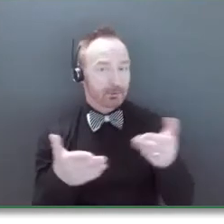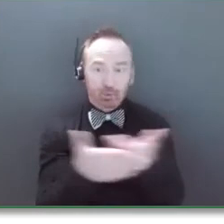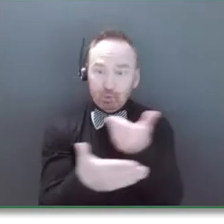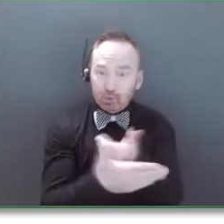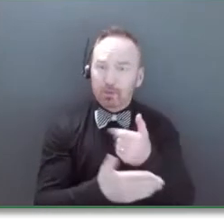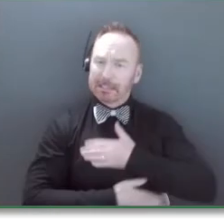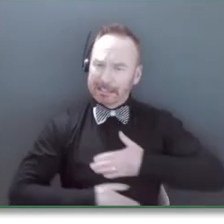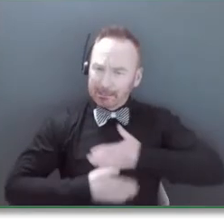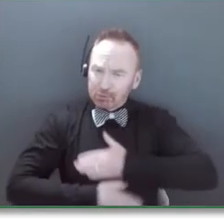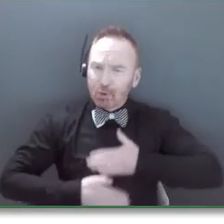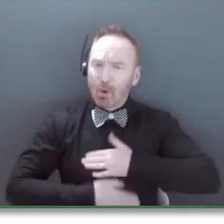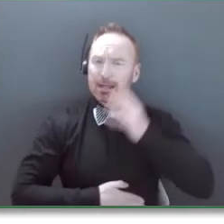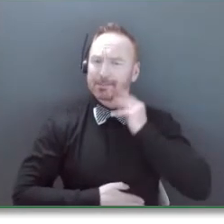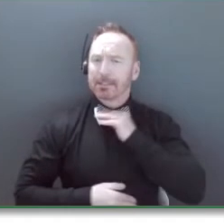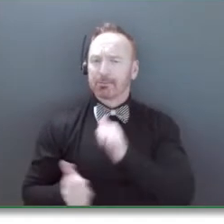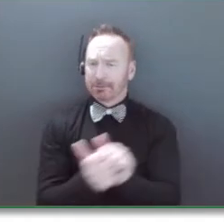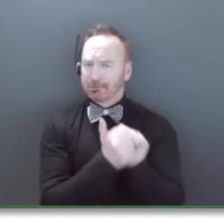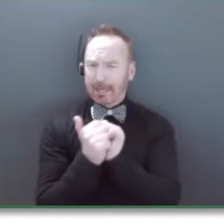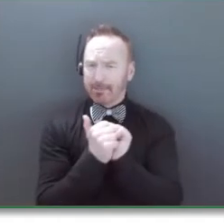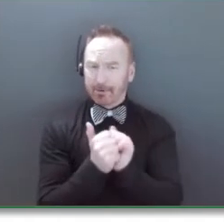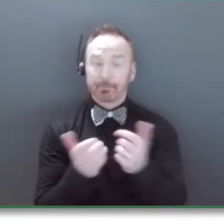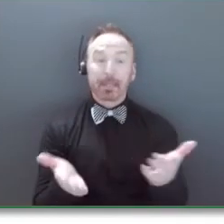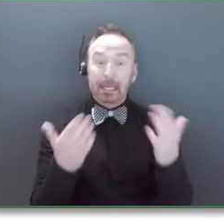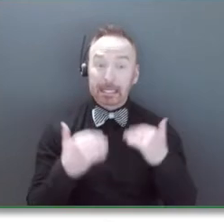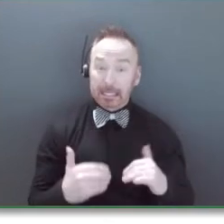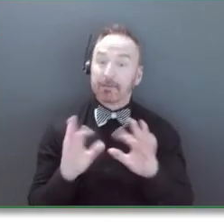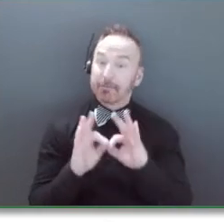Families are able to be active together